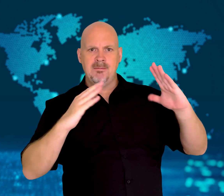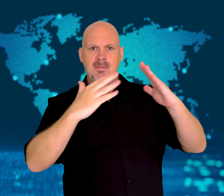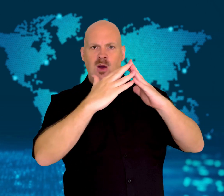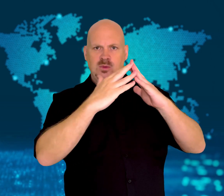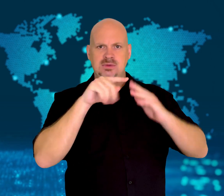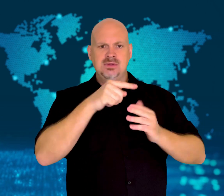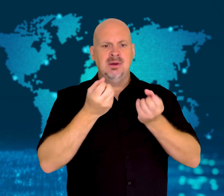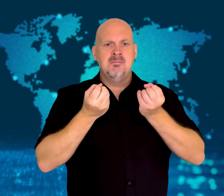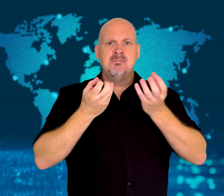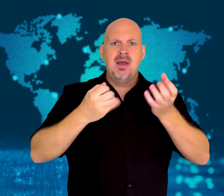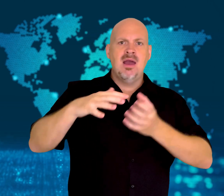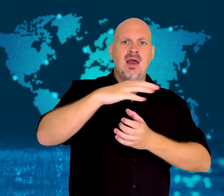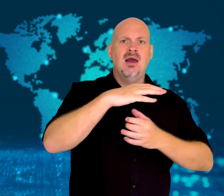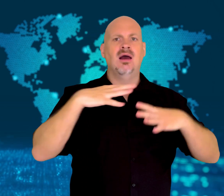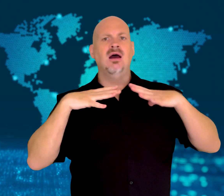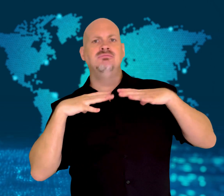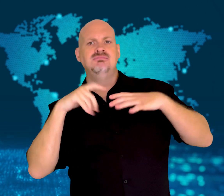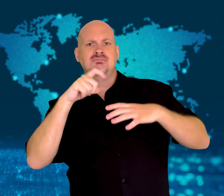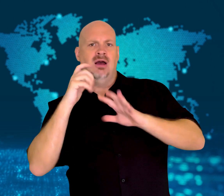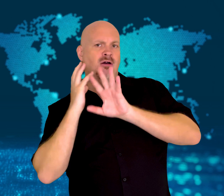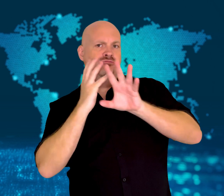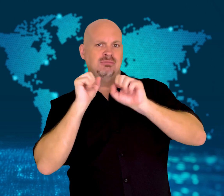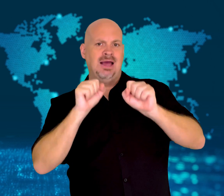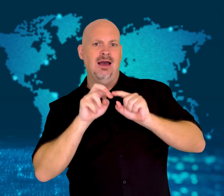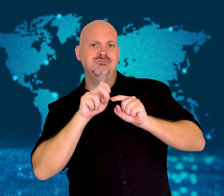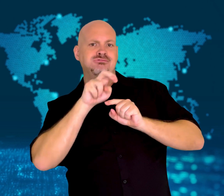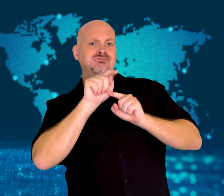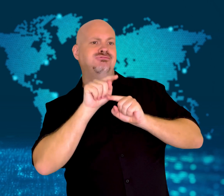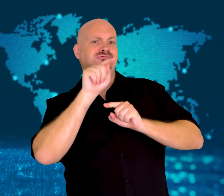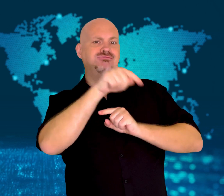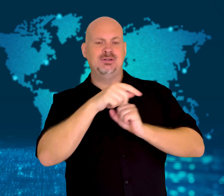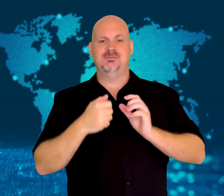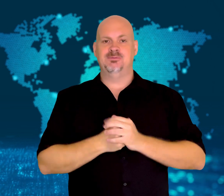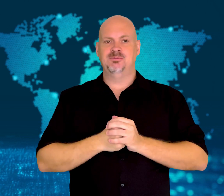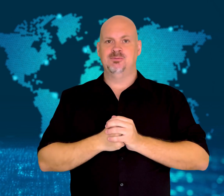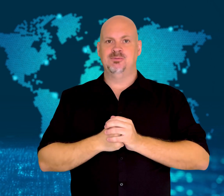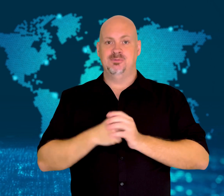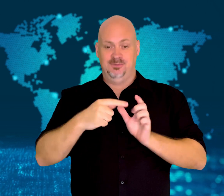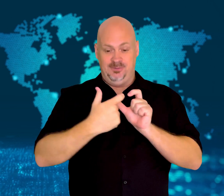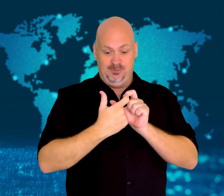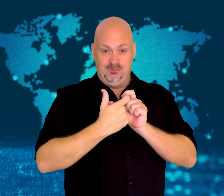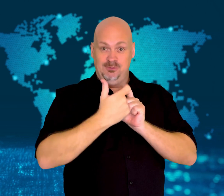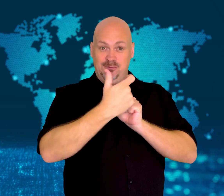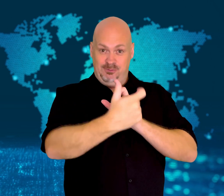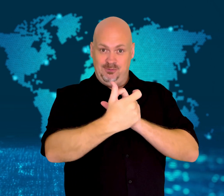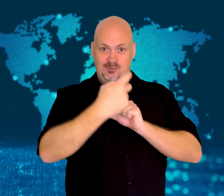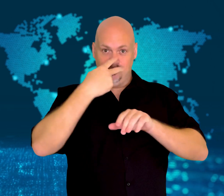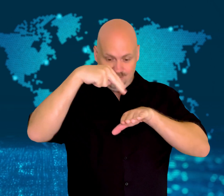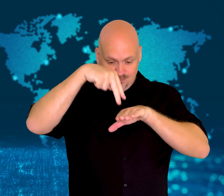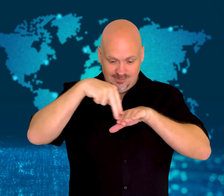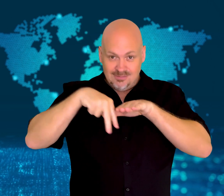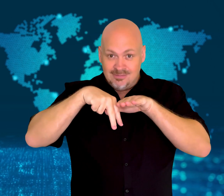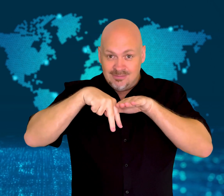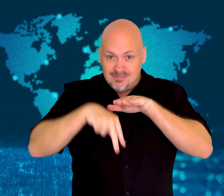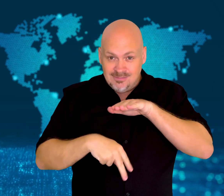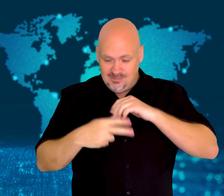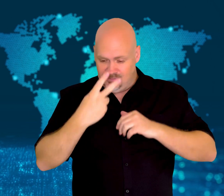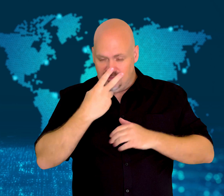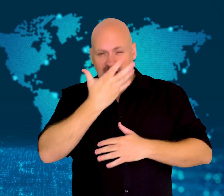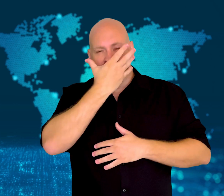The bridge is a glass-bottomed bridge that provides